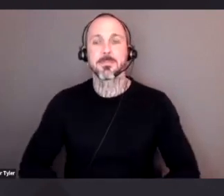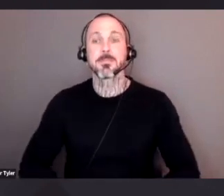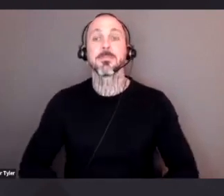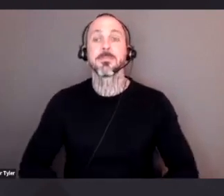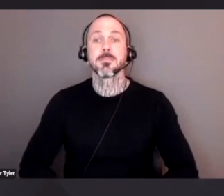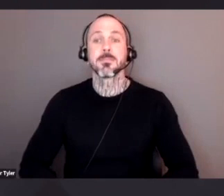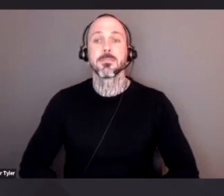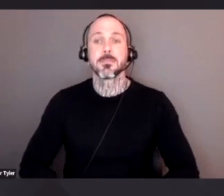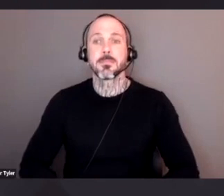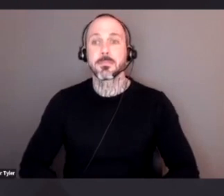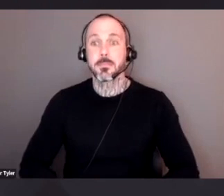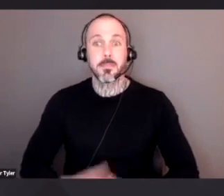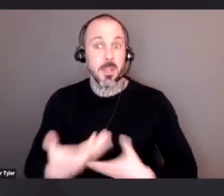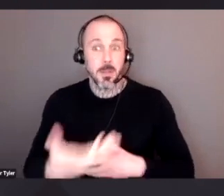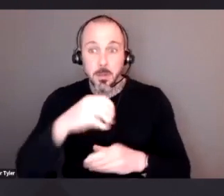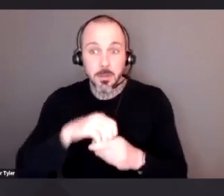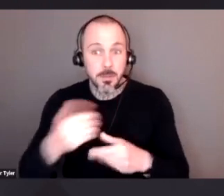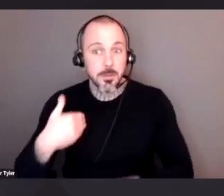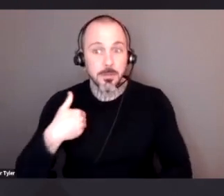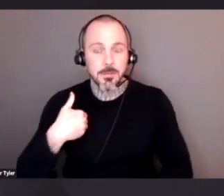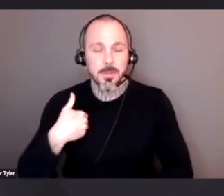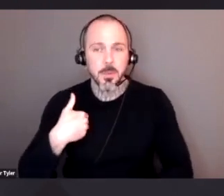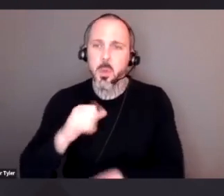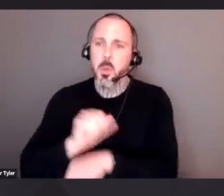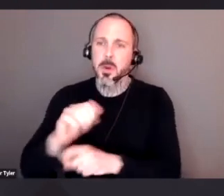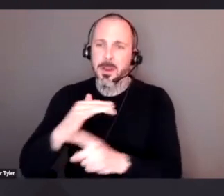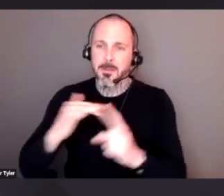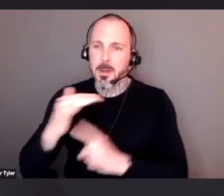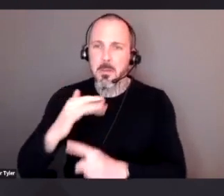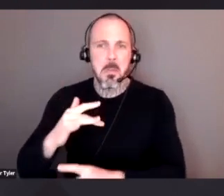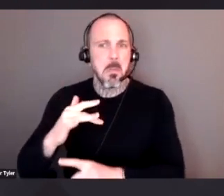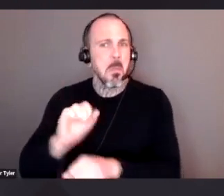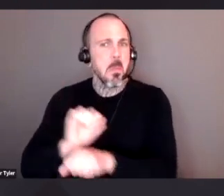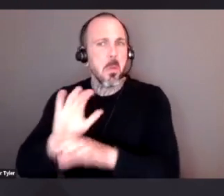they're more likely to be satisfied with their jobs and remain with the company long term.